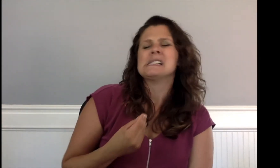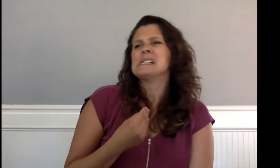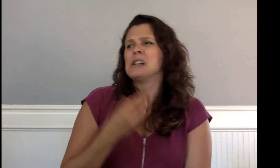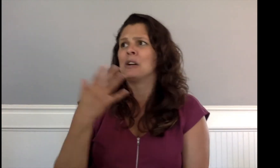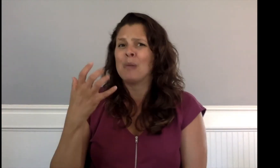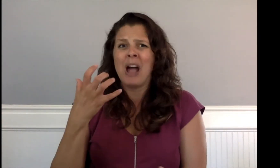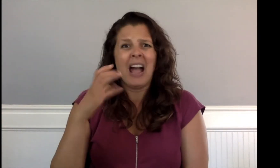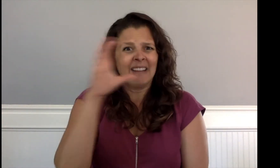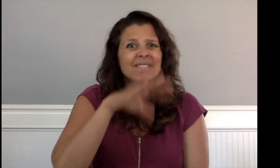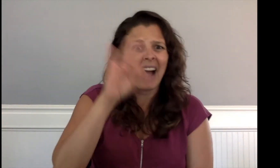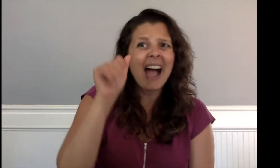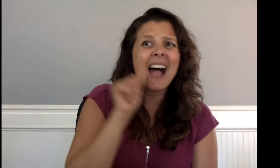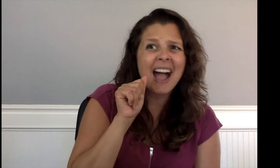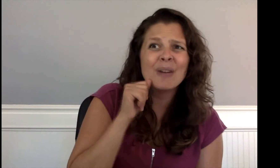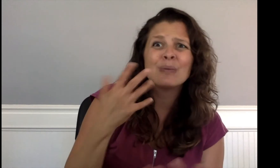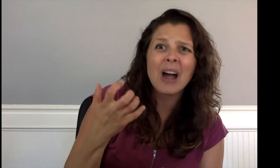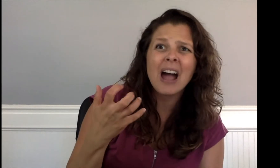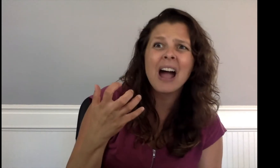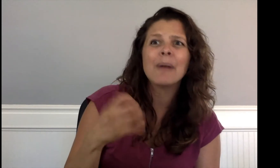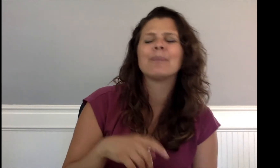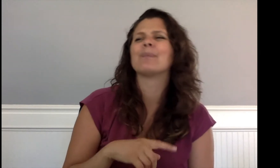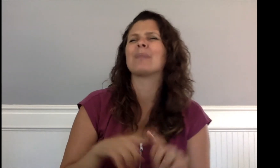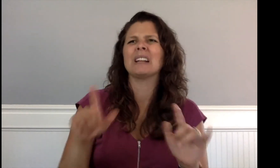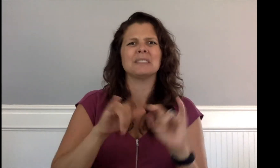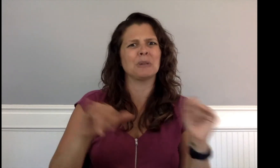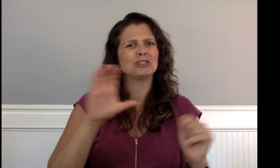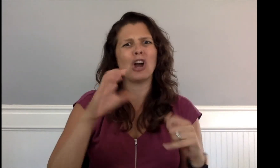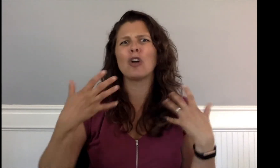Charlie was torn between finding Aggie and making